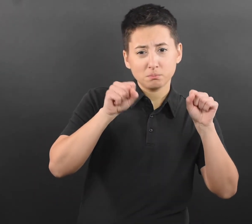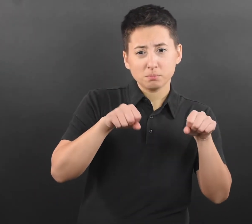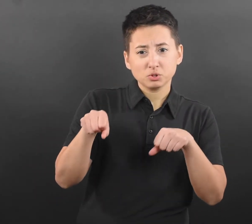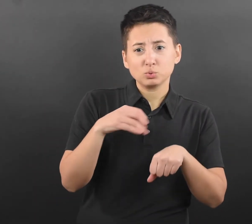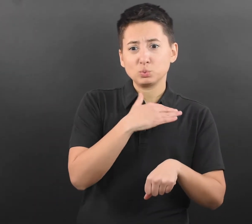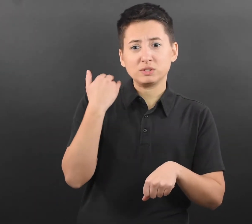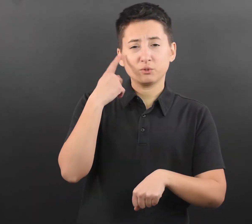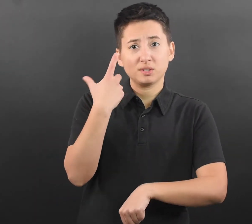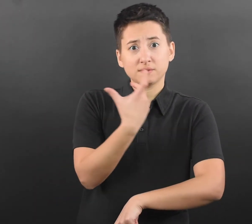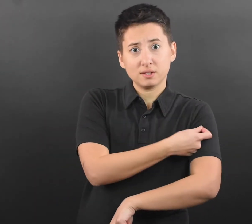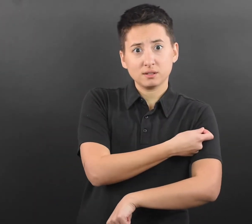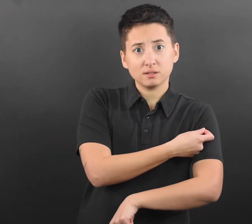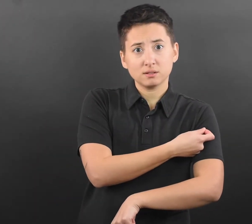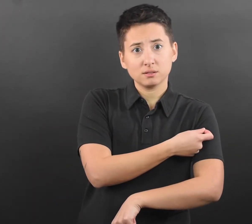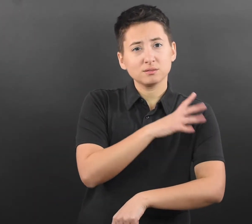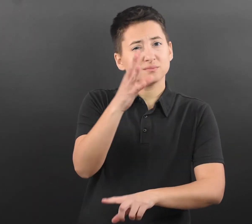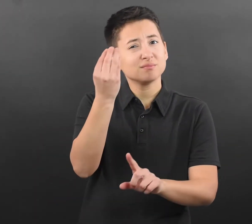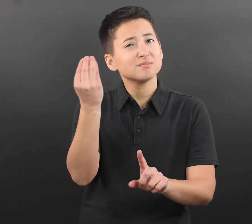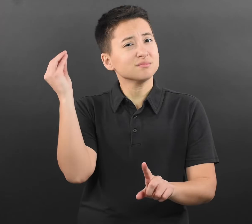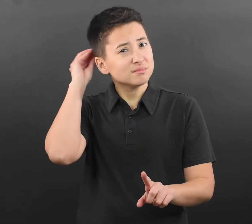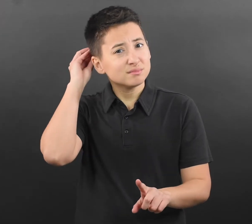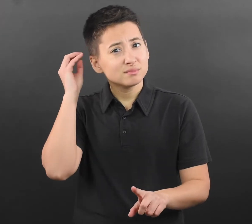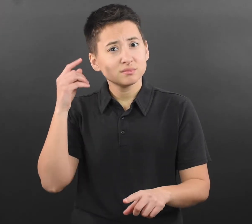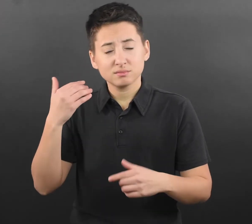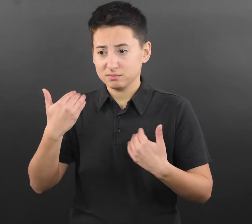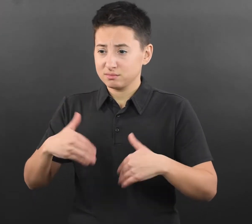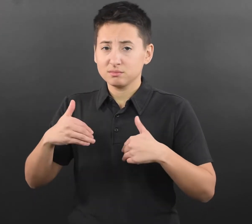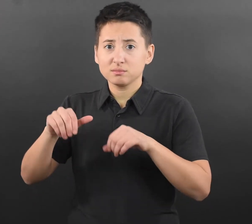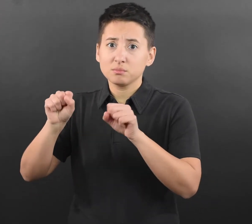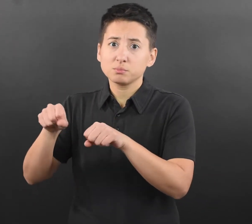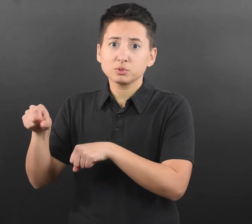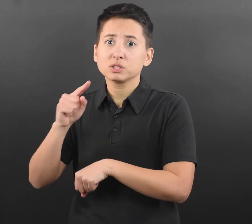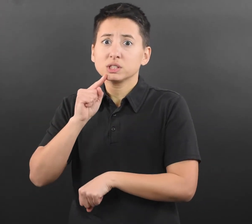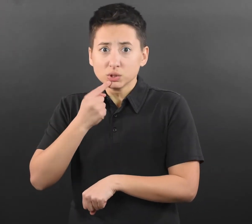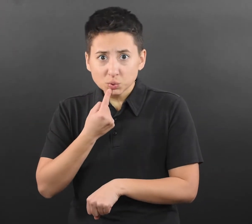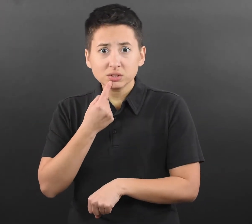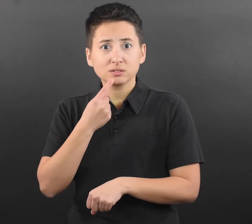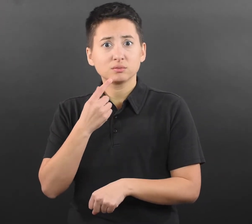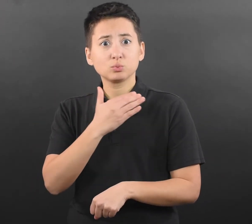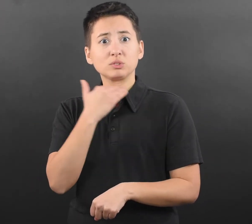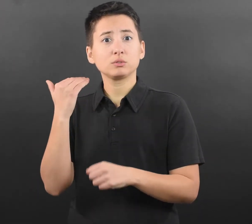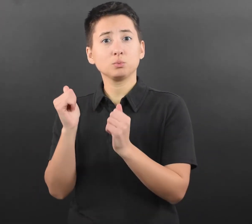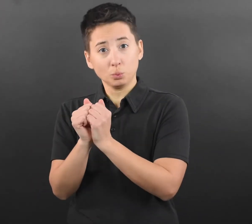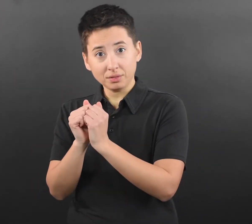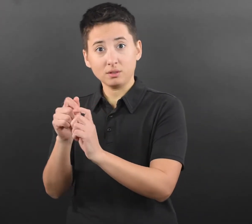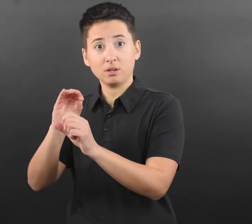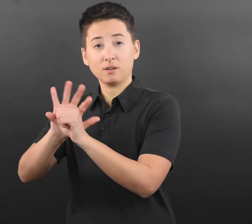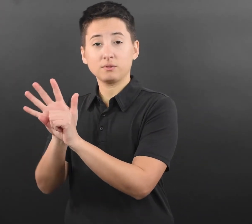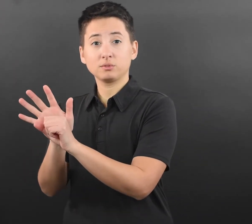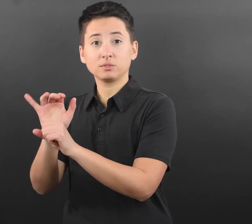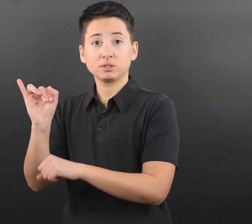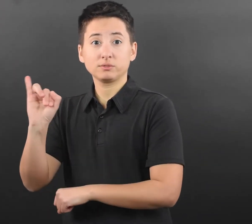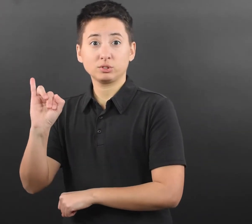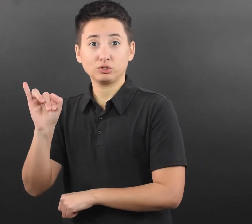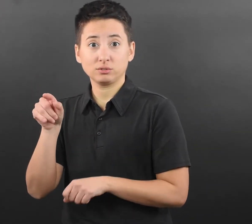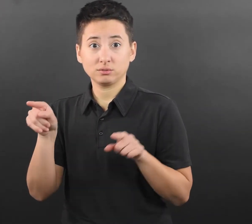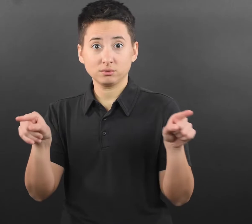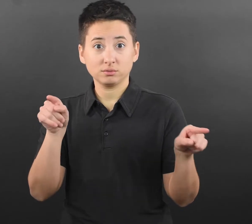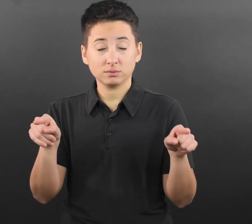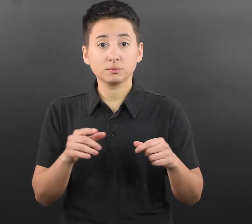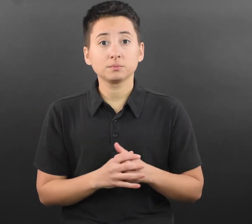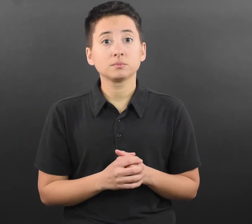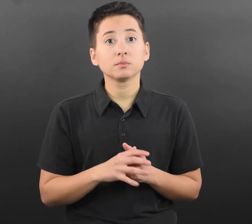potentially serious risks associated with COVID-19 infection. About 25% of COVID pediatric deaths